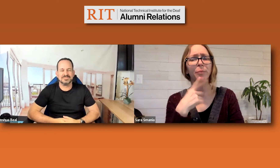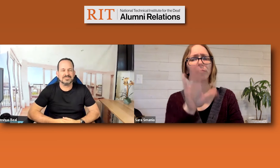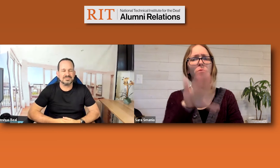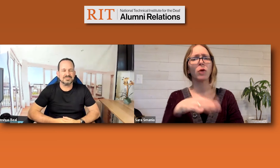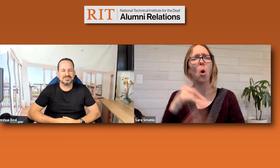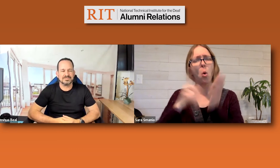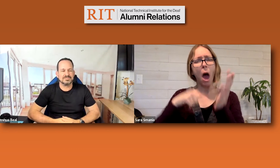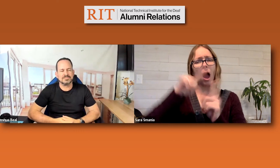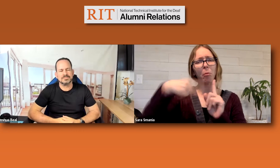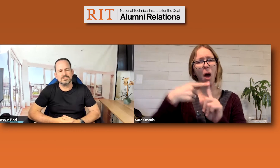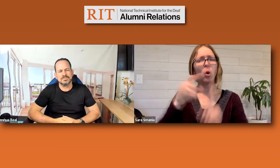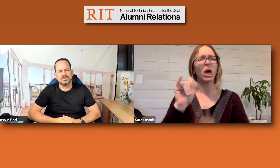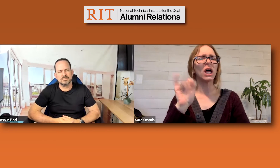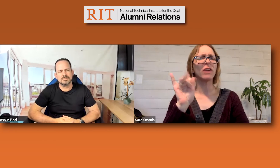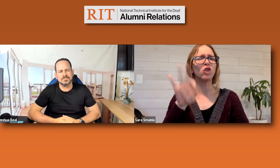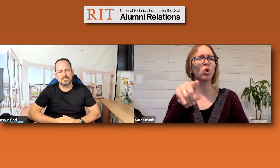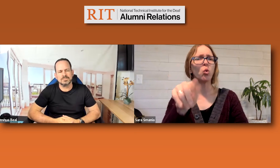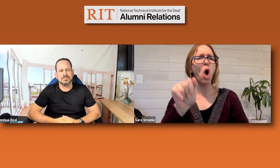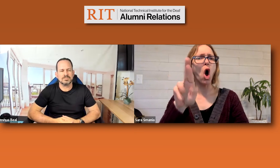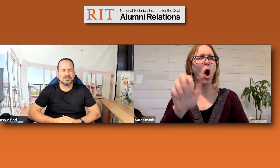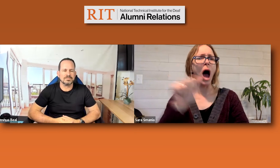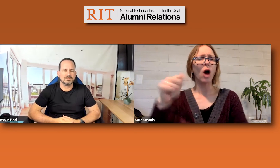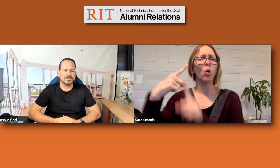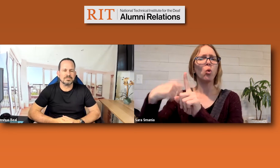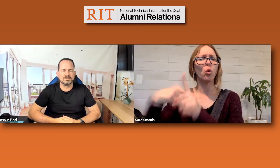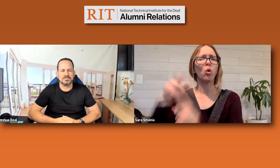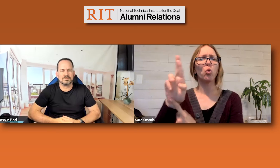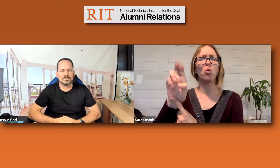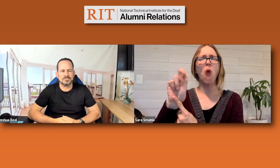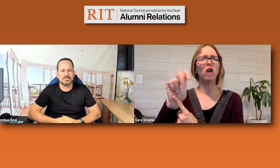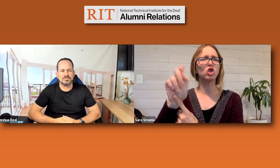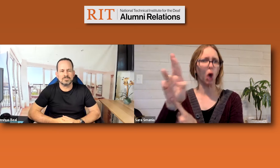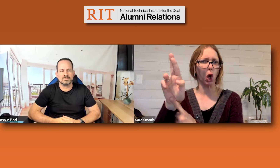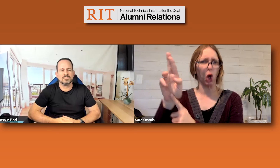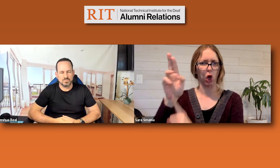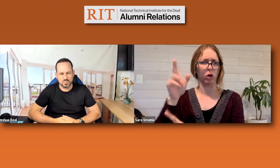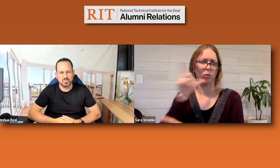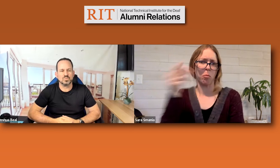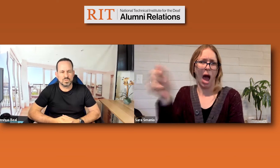This is another great question. "What about if you are a renter?"